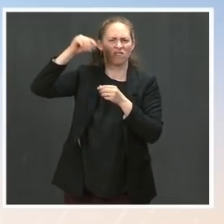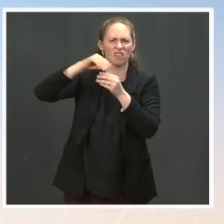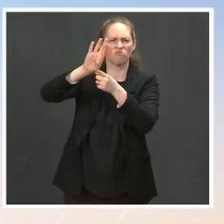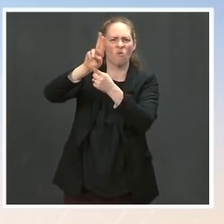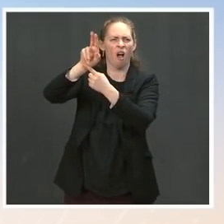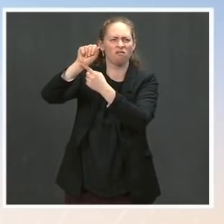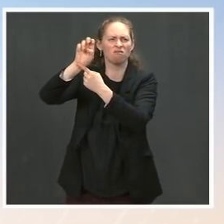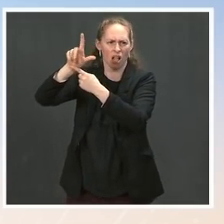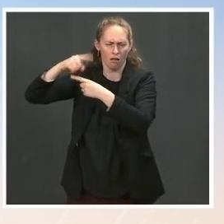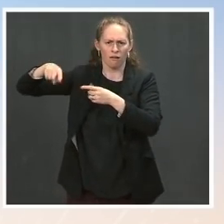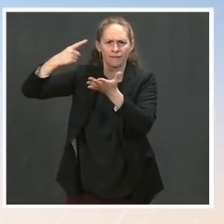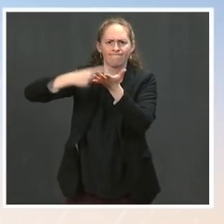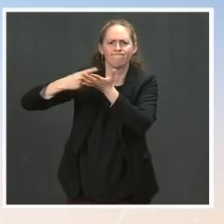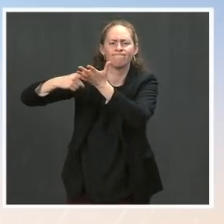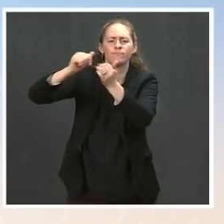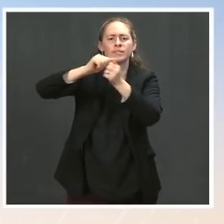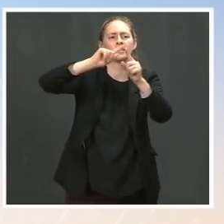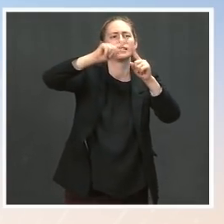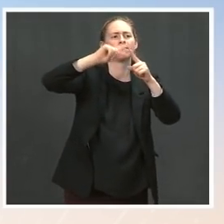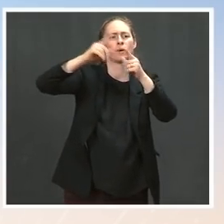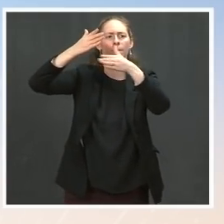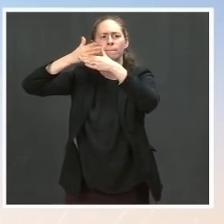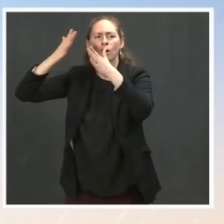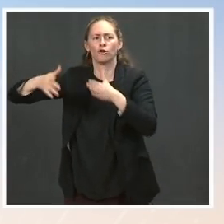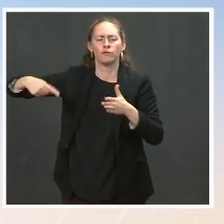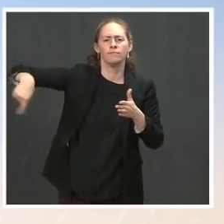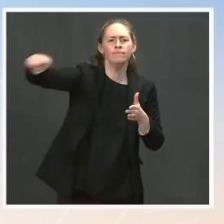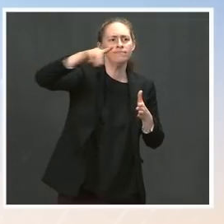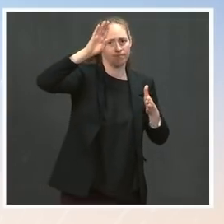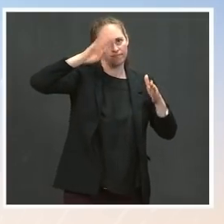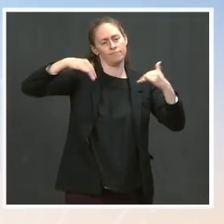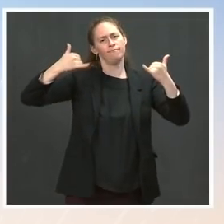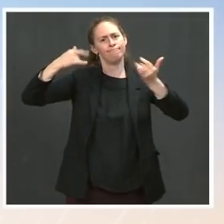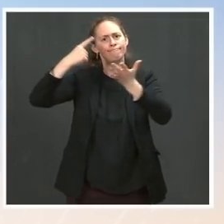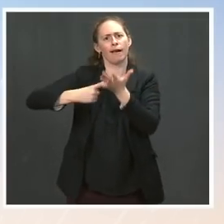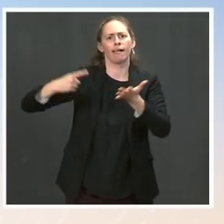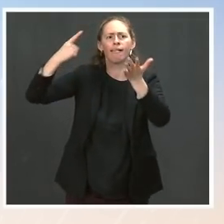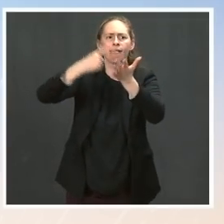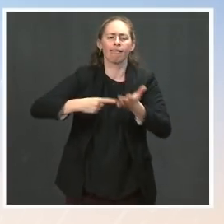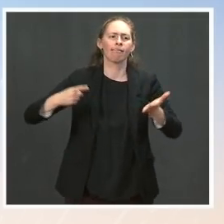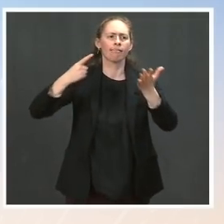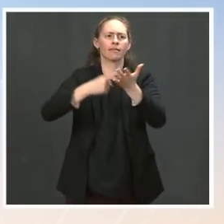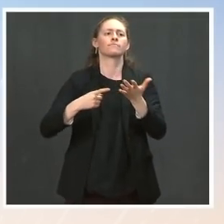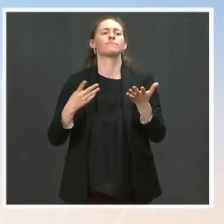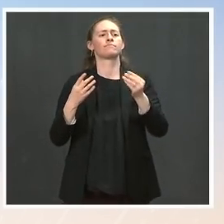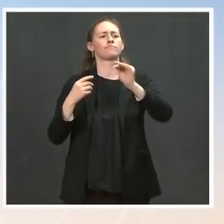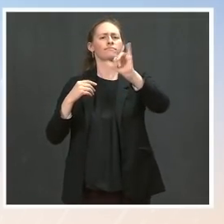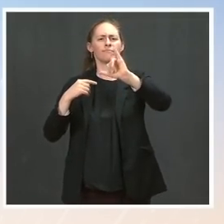I'm sure this will be a topic of discussion. We also remain in touch with Ukrainian officials at a range of levels.